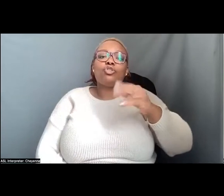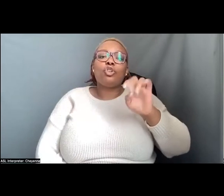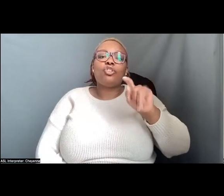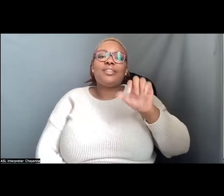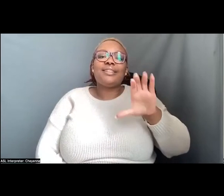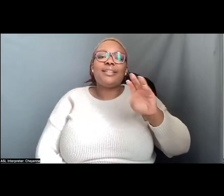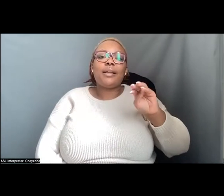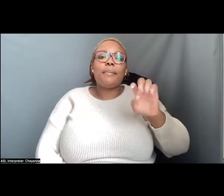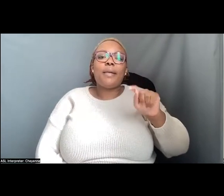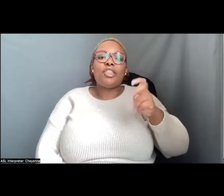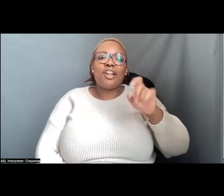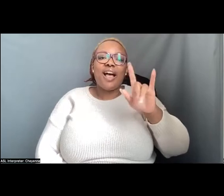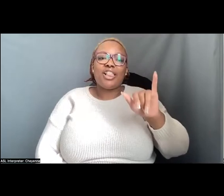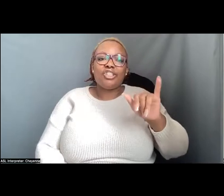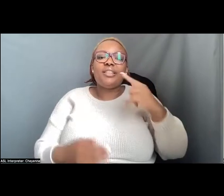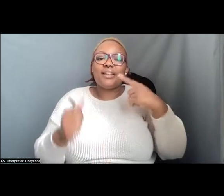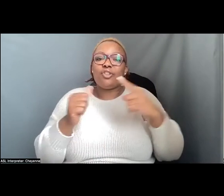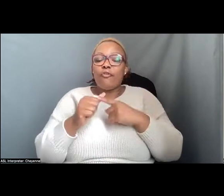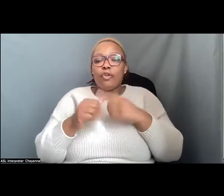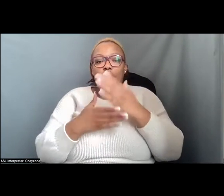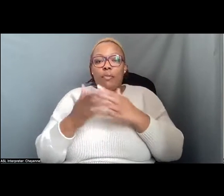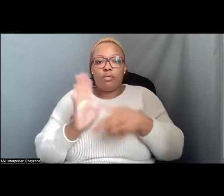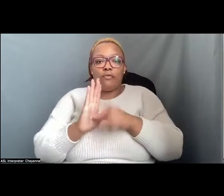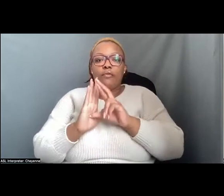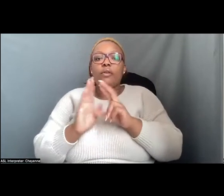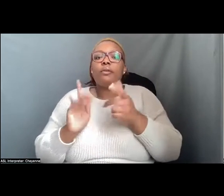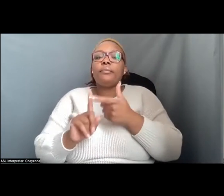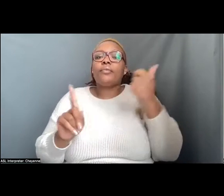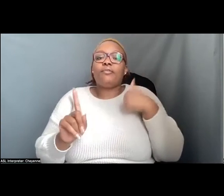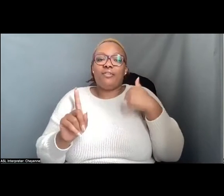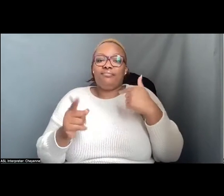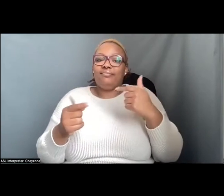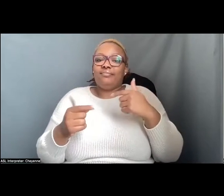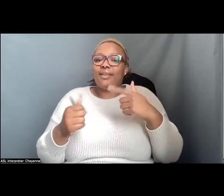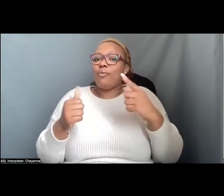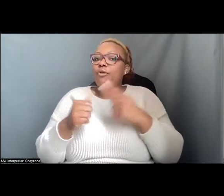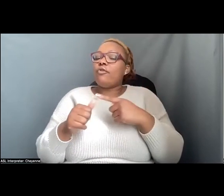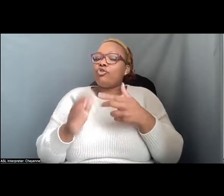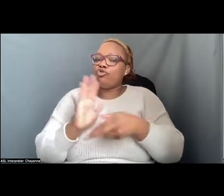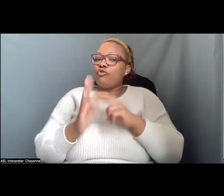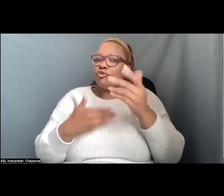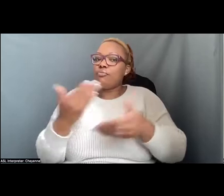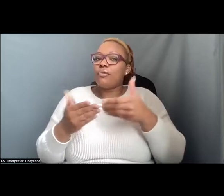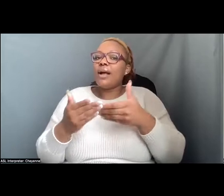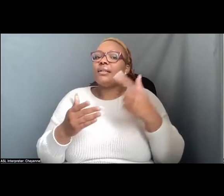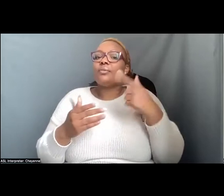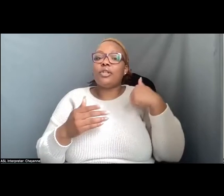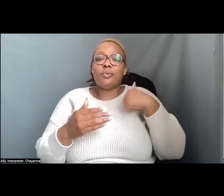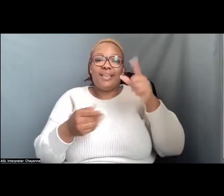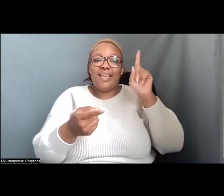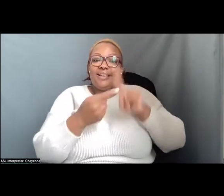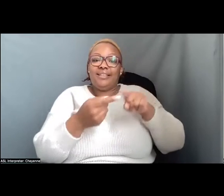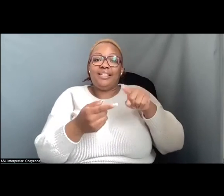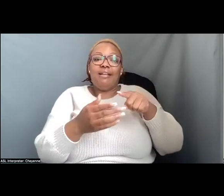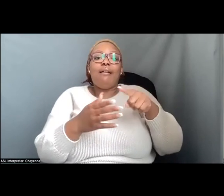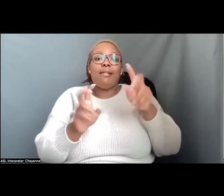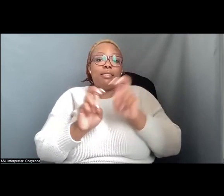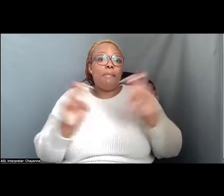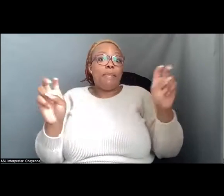And this is something that comes in, in our first kind of review process, once we get to the final